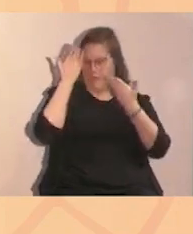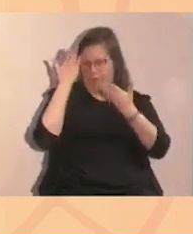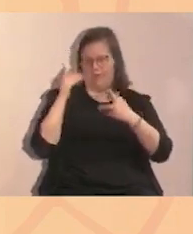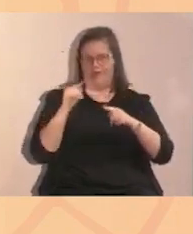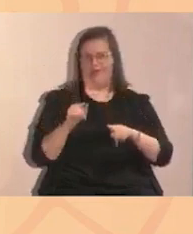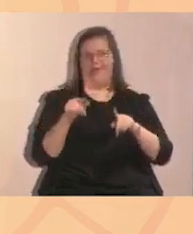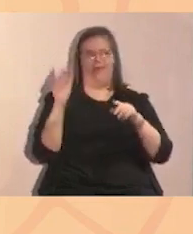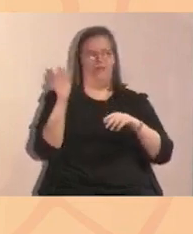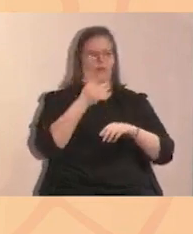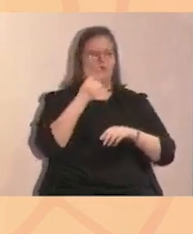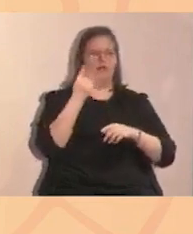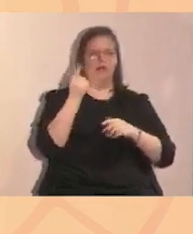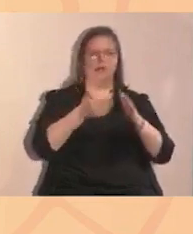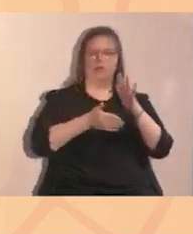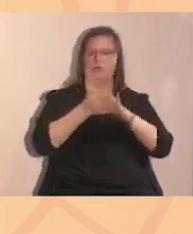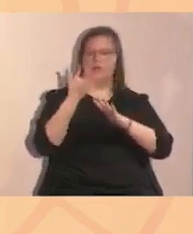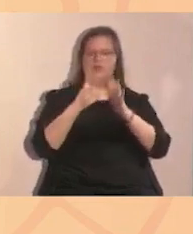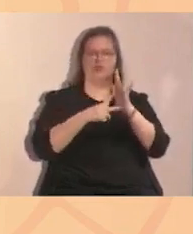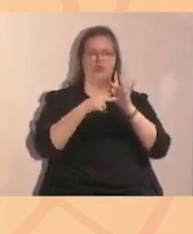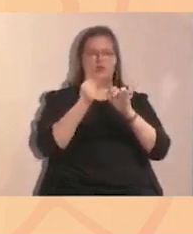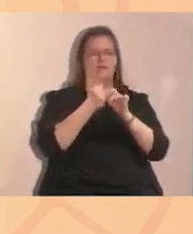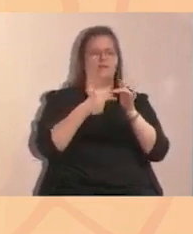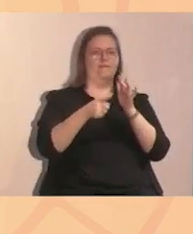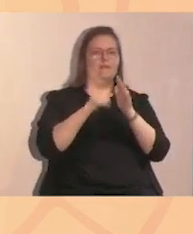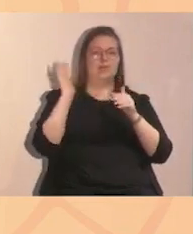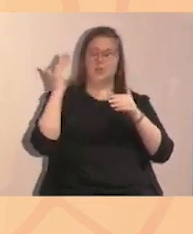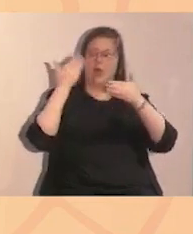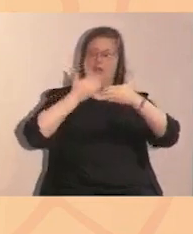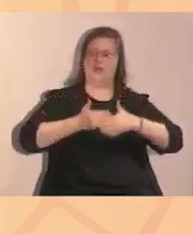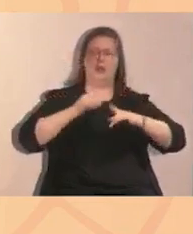And for everyone who went to the vigil last night and around Australia as well.